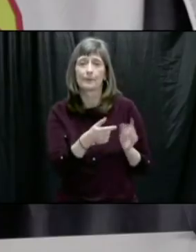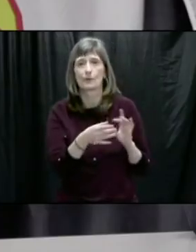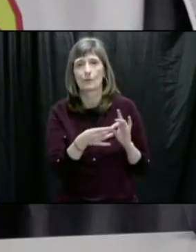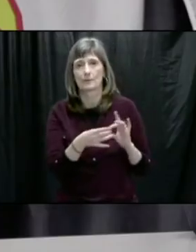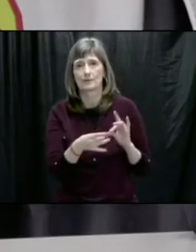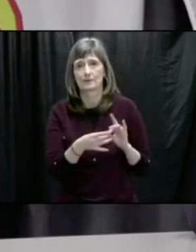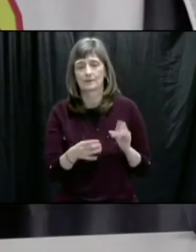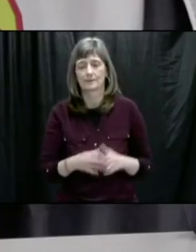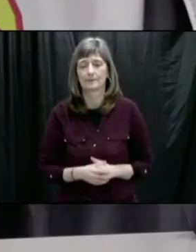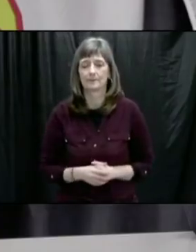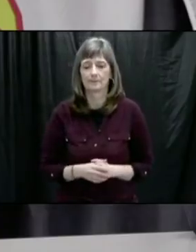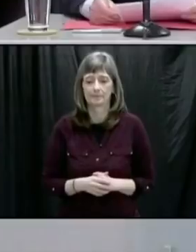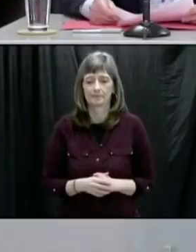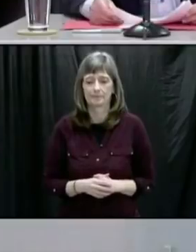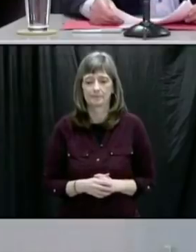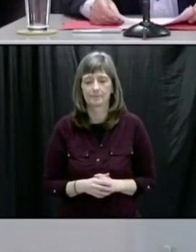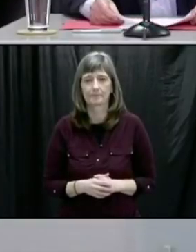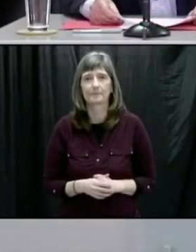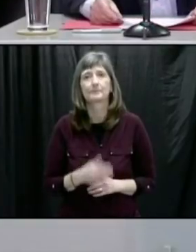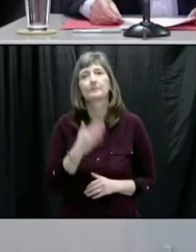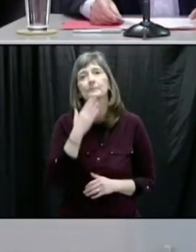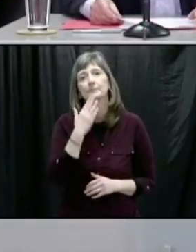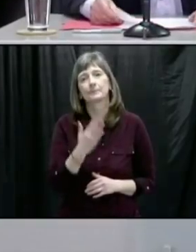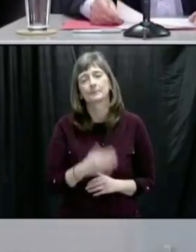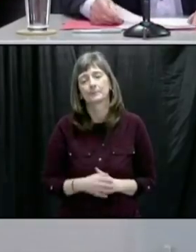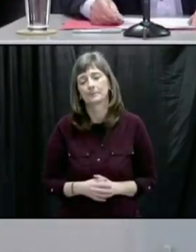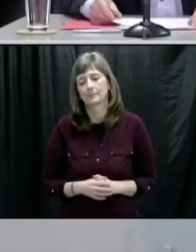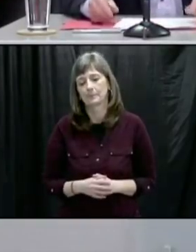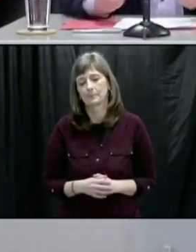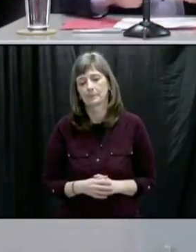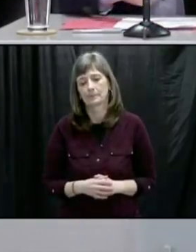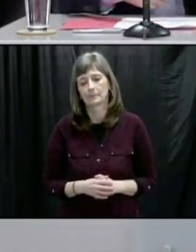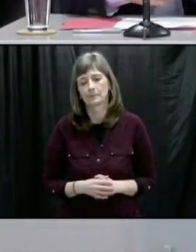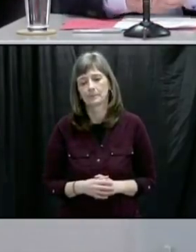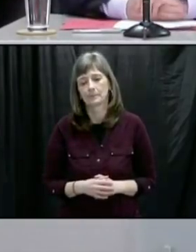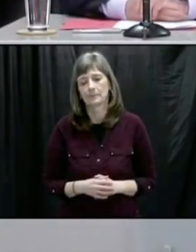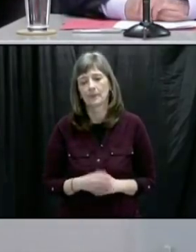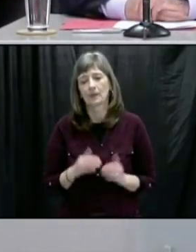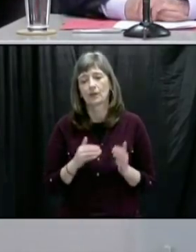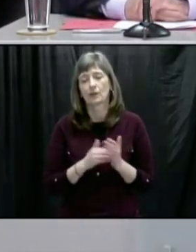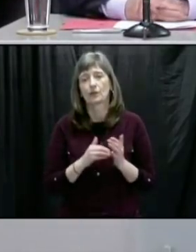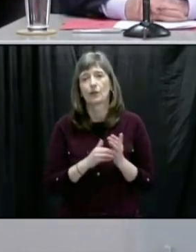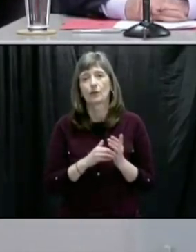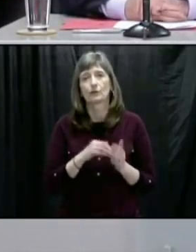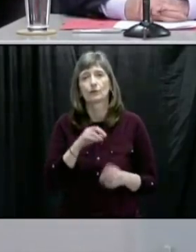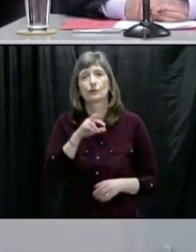HARD WORK AND NOW I TURN IT OVER TO HIM FOR A FEW COMMENTS. THANK YOU, VERY MUCH,